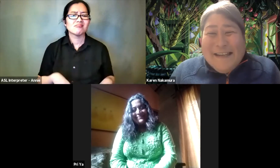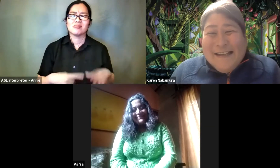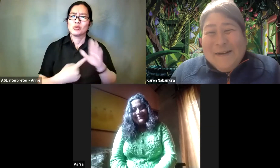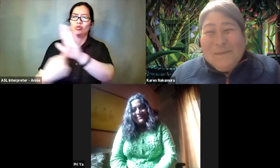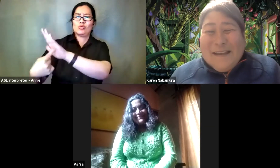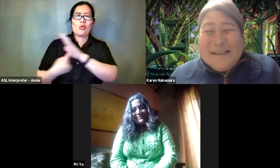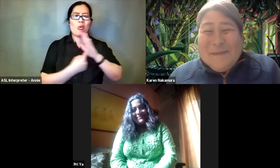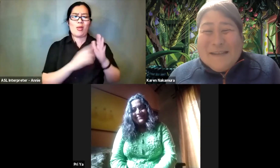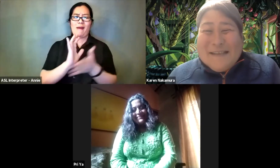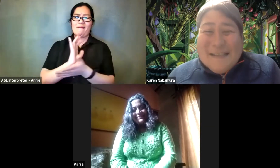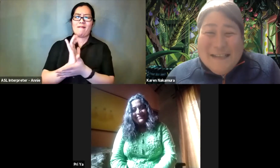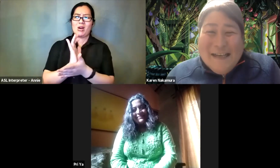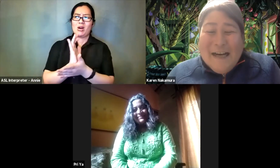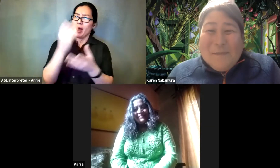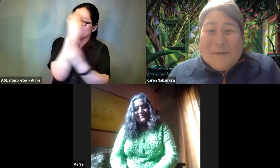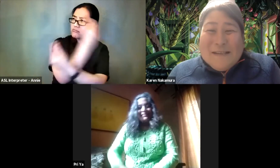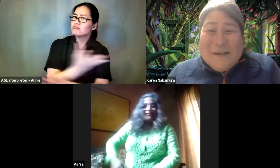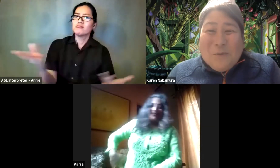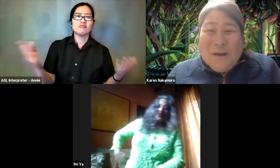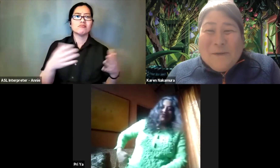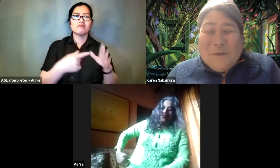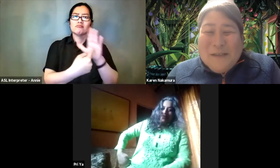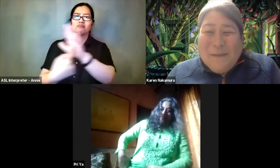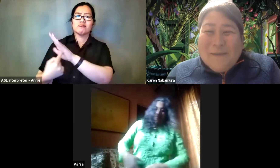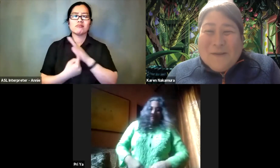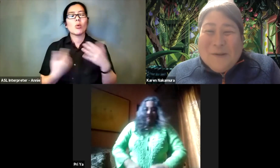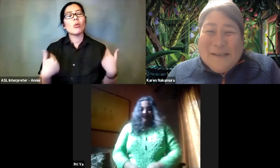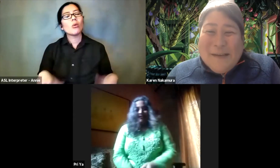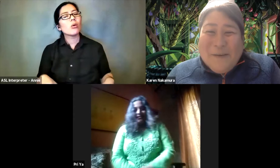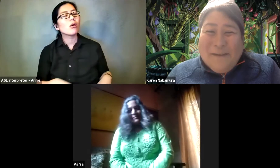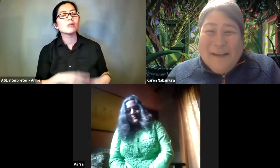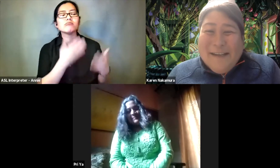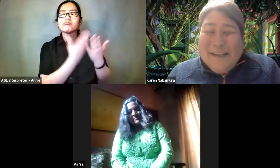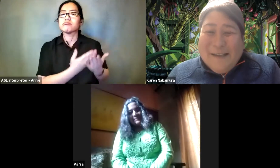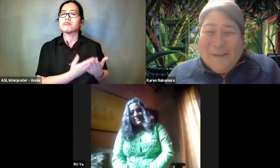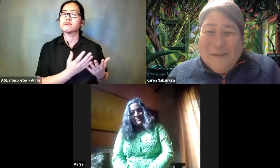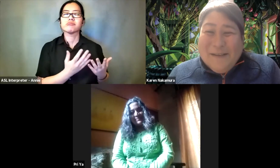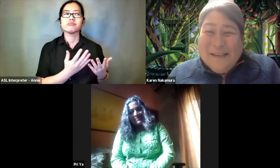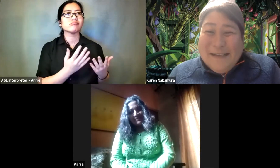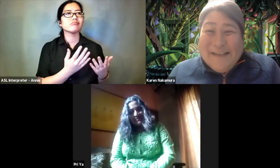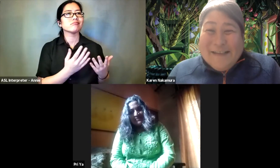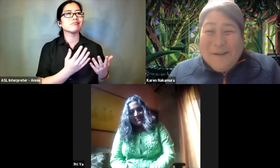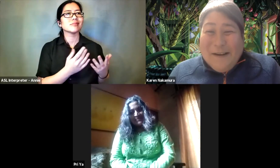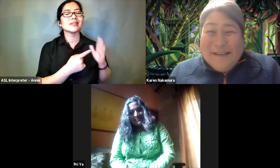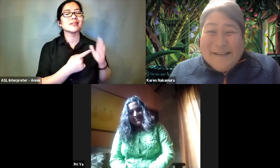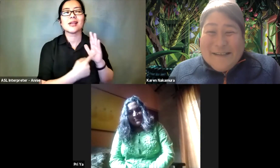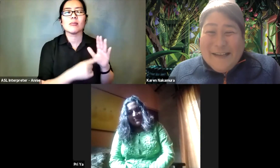Karen Nakamura: exhibits just the wonderful depth of stories that we find in our Community, so I wanted to start.